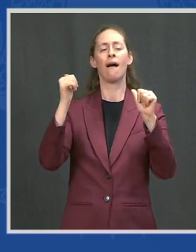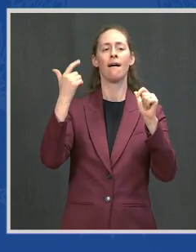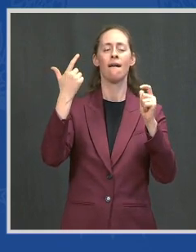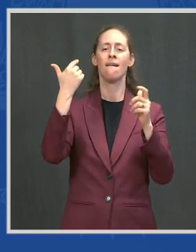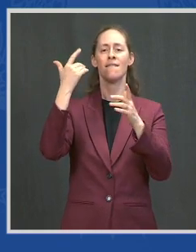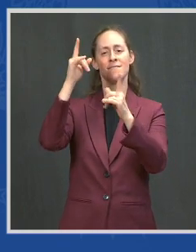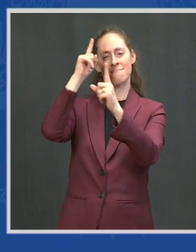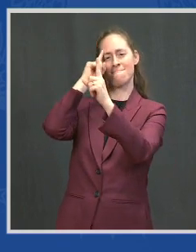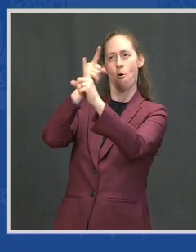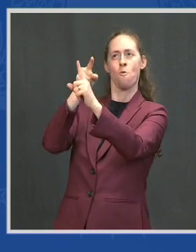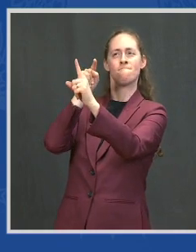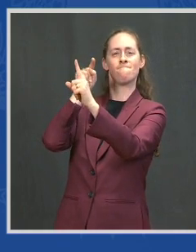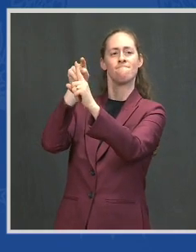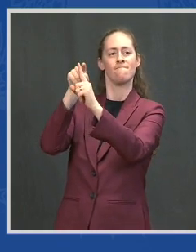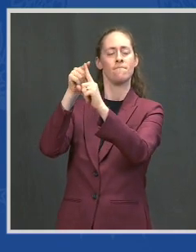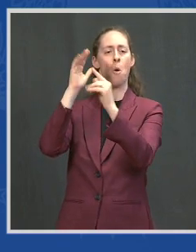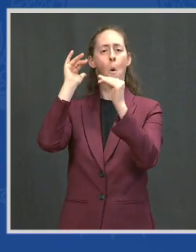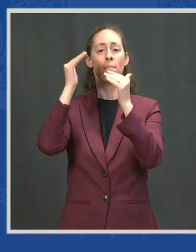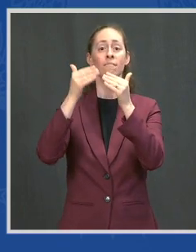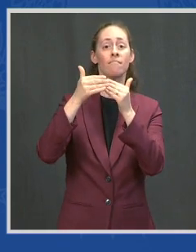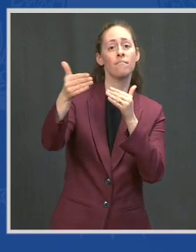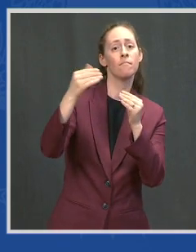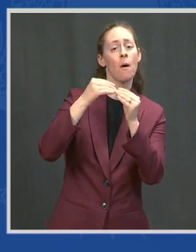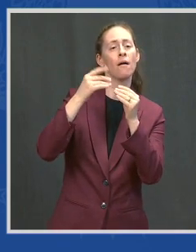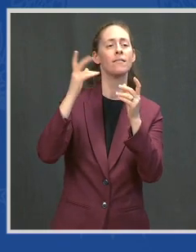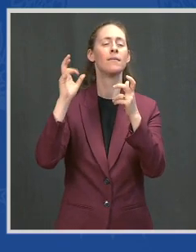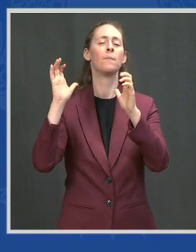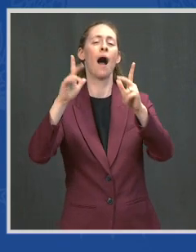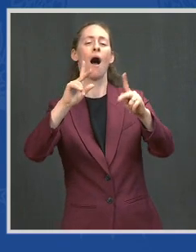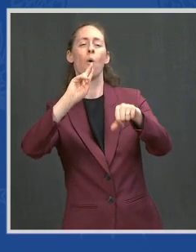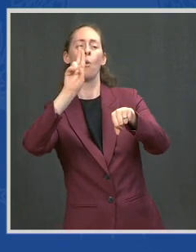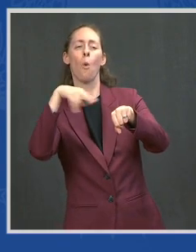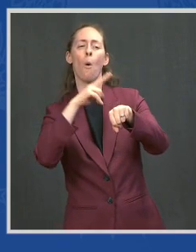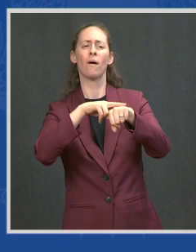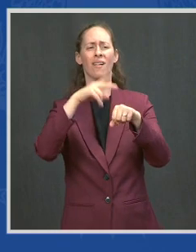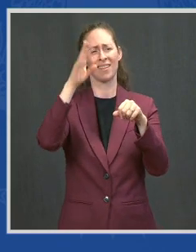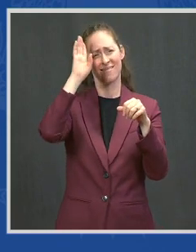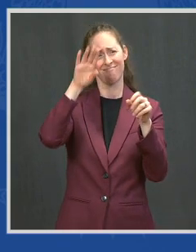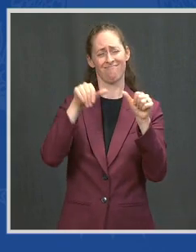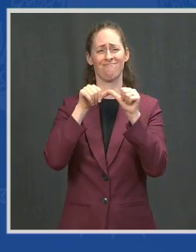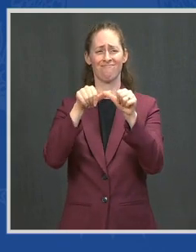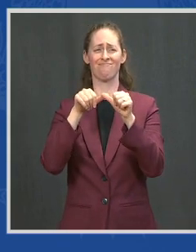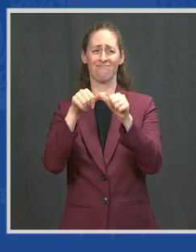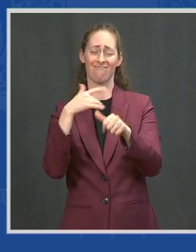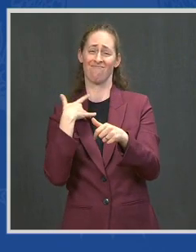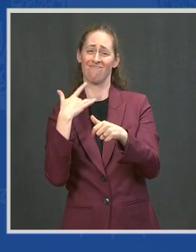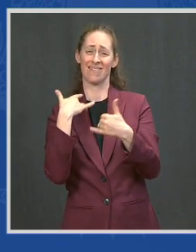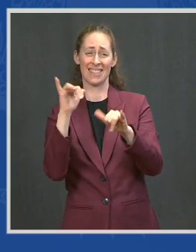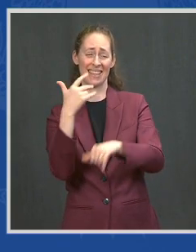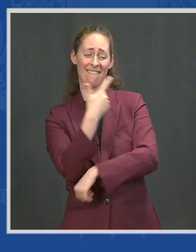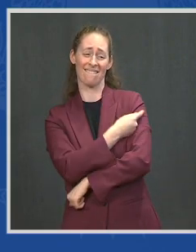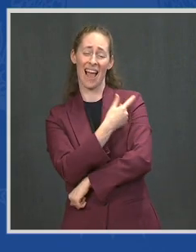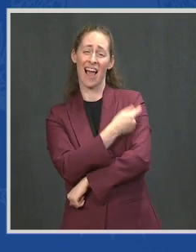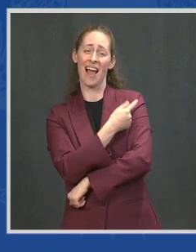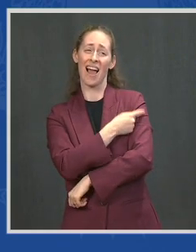And so we're going to be vaccinating people into next fall. It's not going -- this not something all of a sudden July 4th